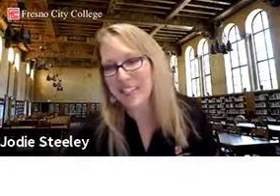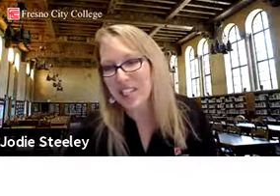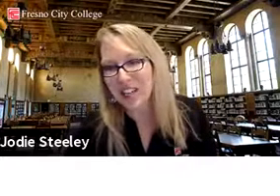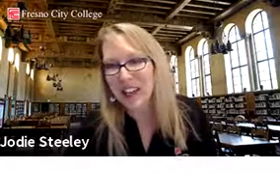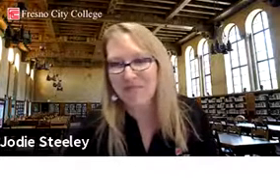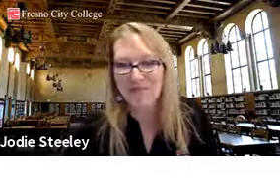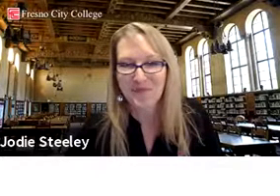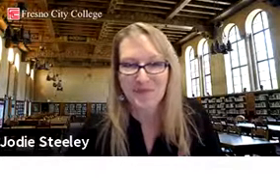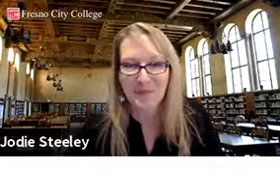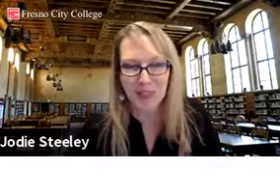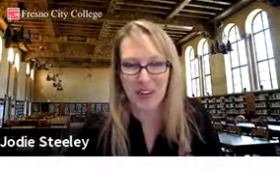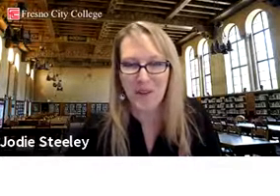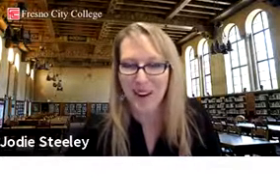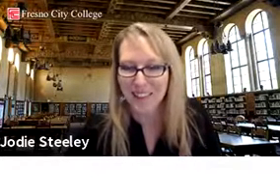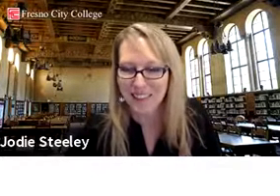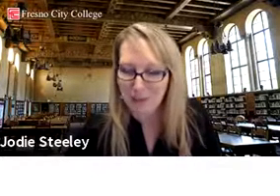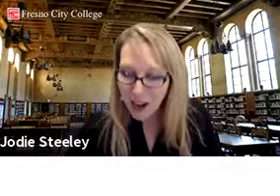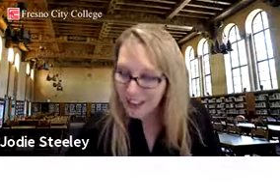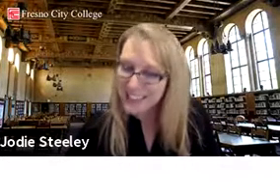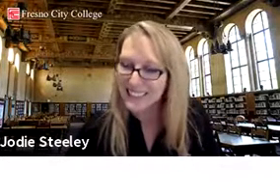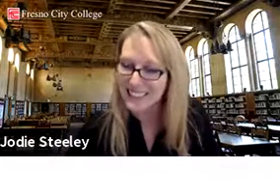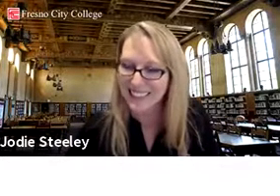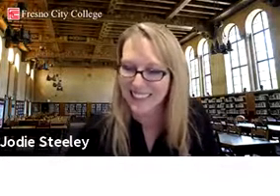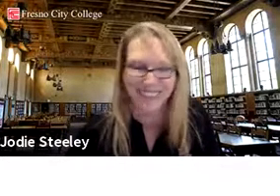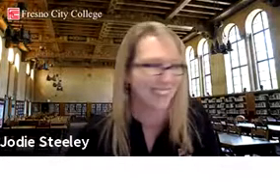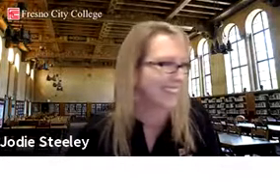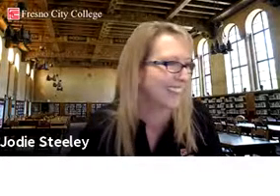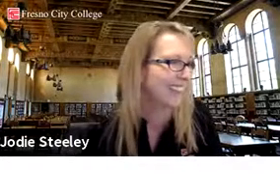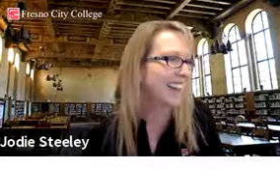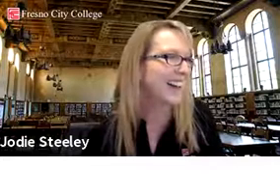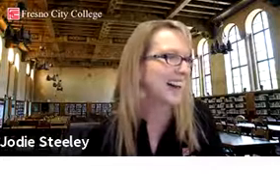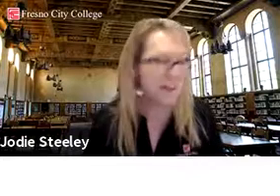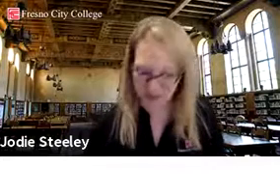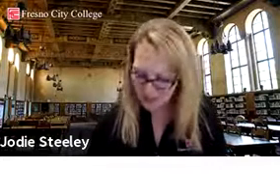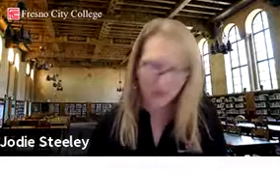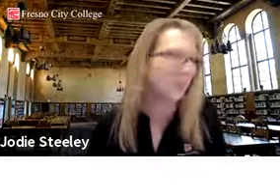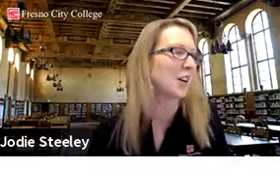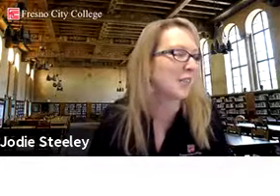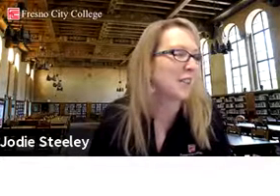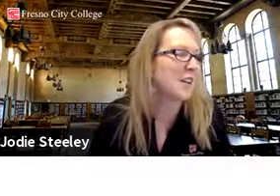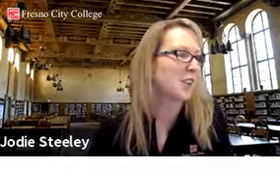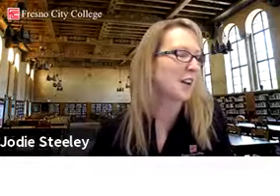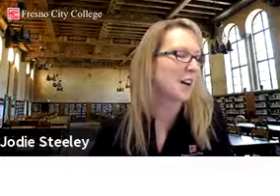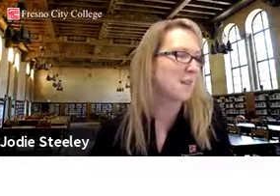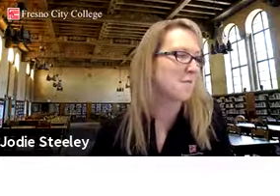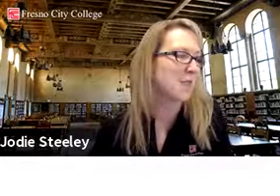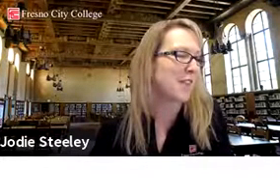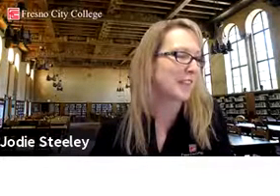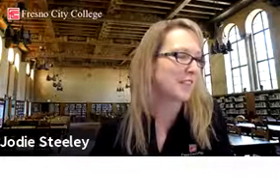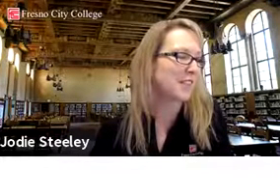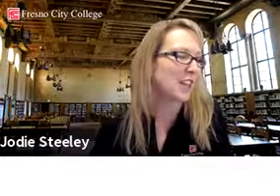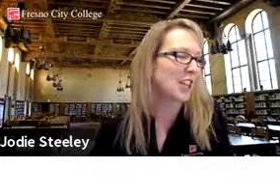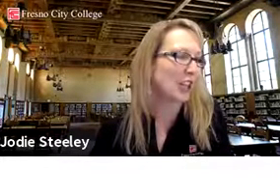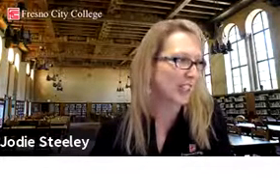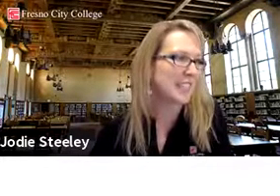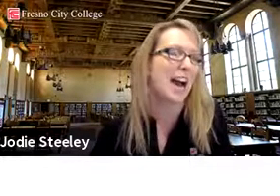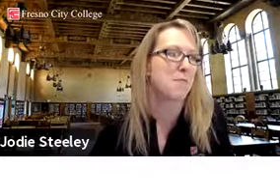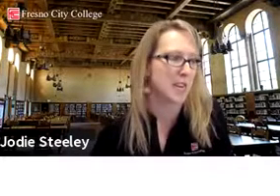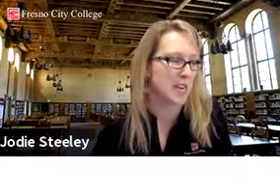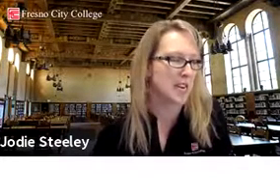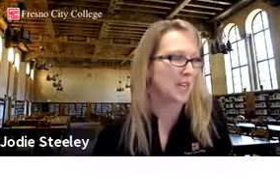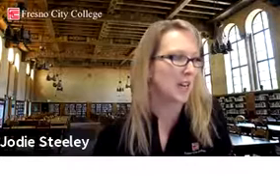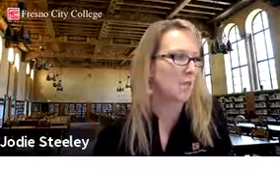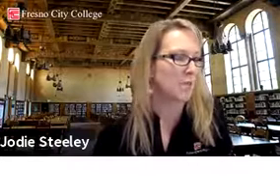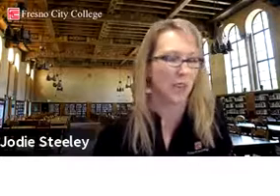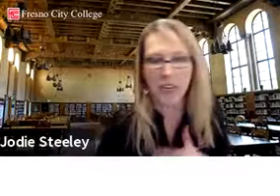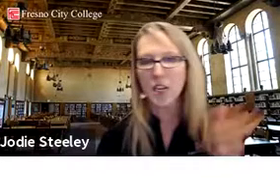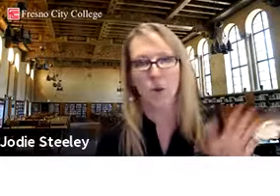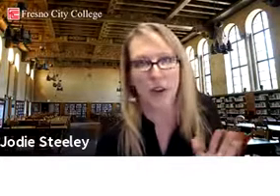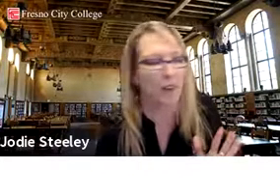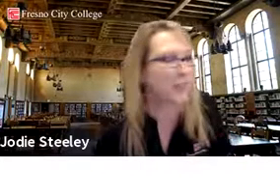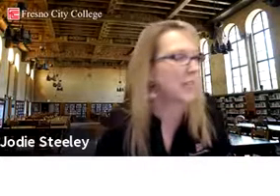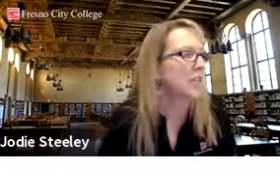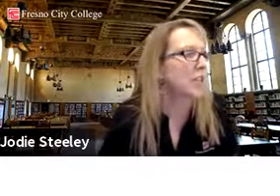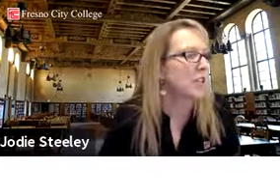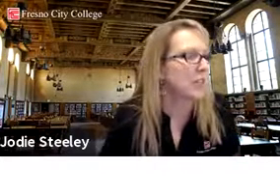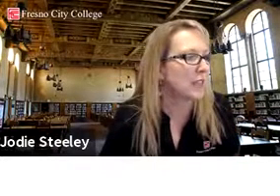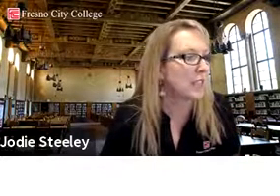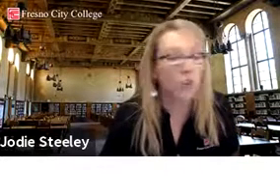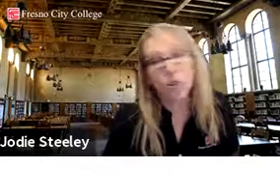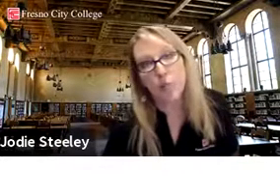and teaching online. But yeah, here we are, surprise. So for, for effective learning to happen. In any modality, you need the social